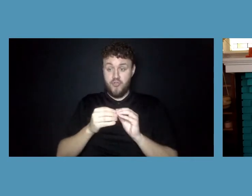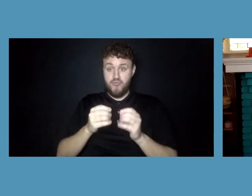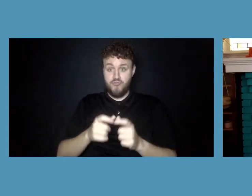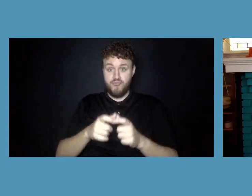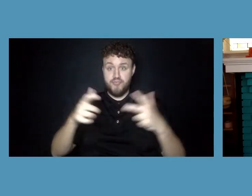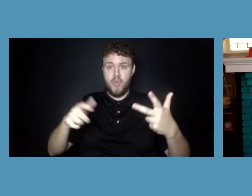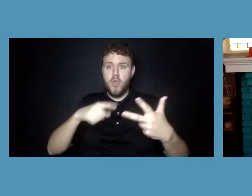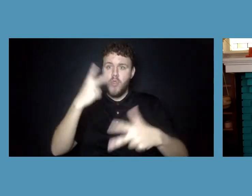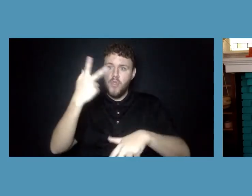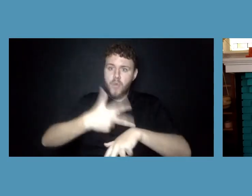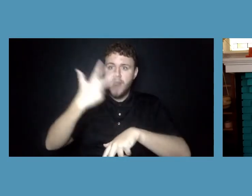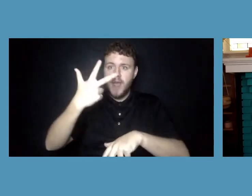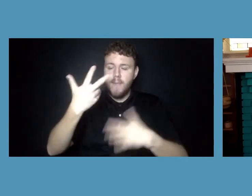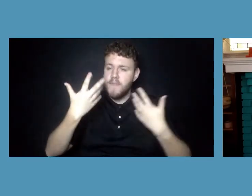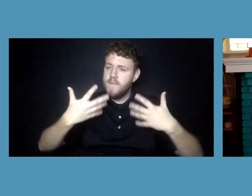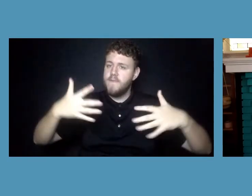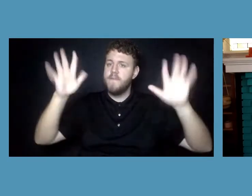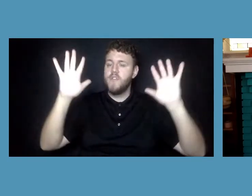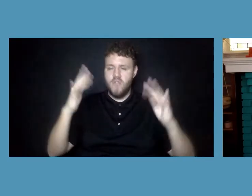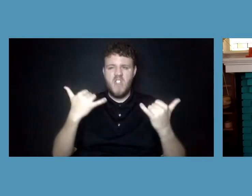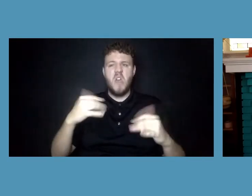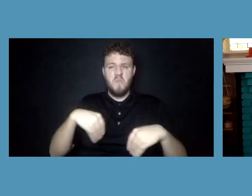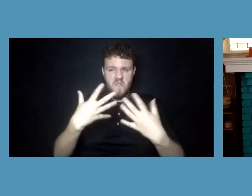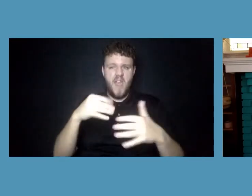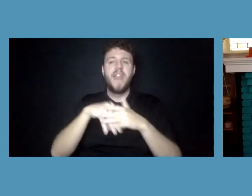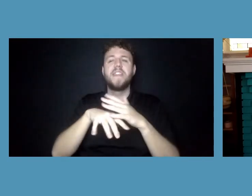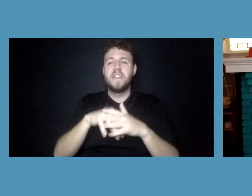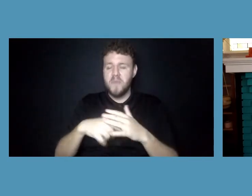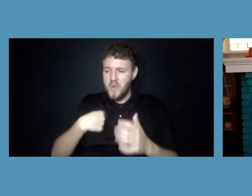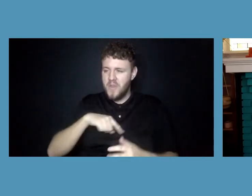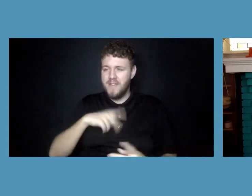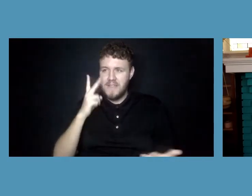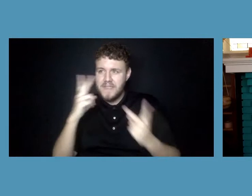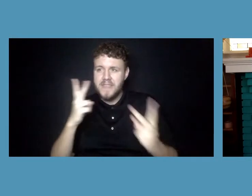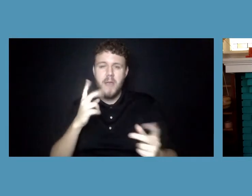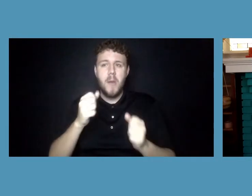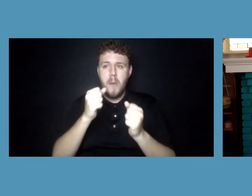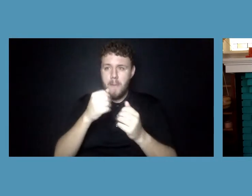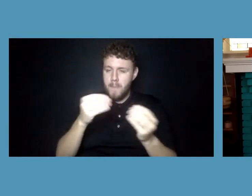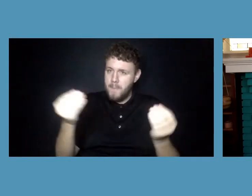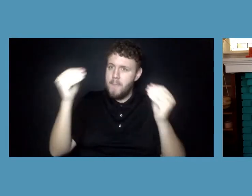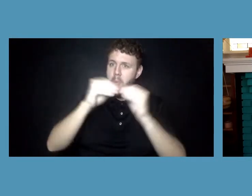we have been doing accessibility we have begun to serve more people with disabilities.